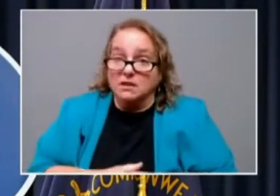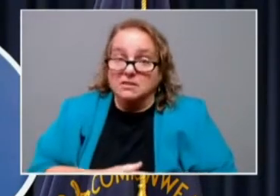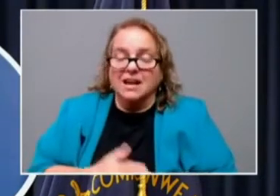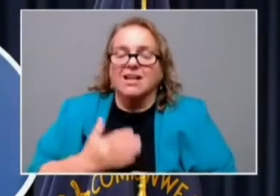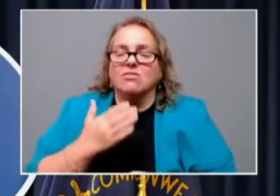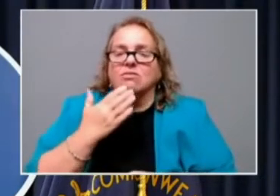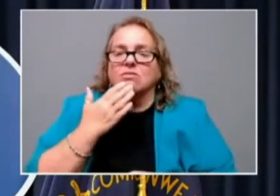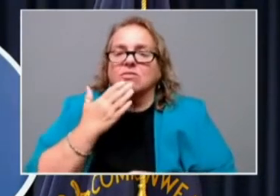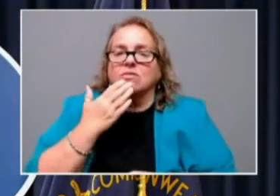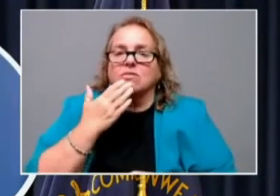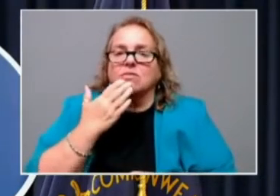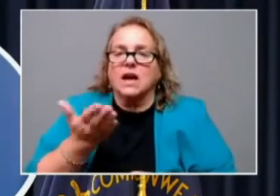I have an 11 year old.